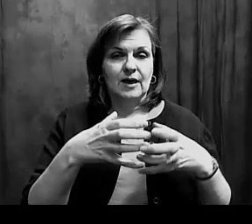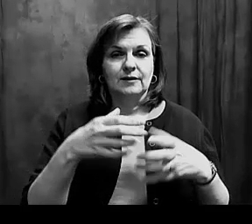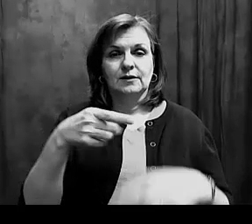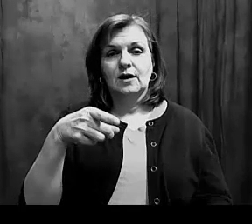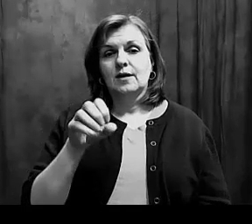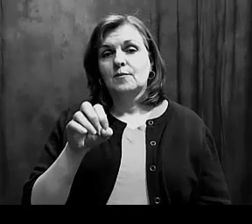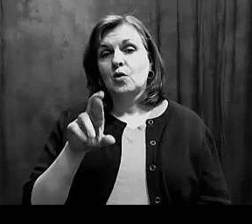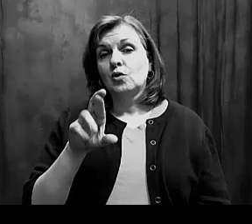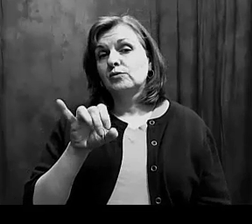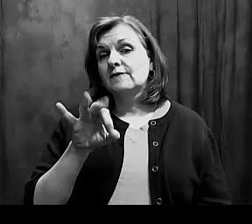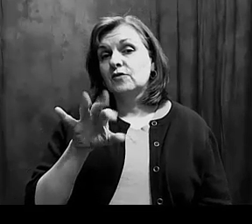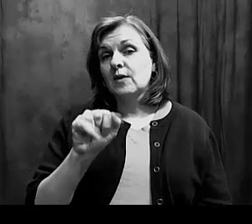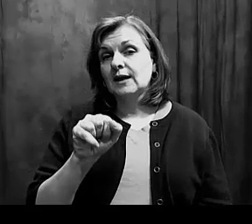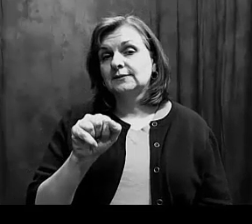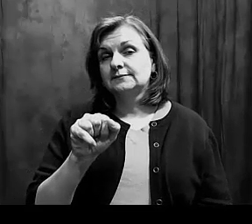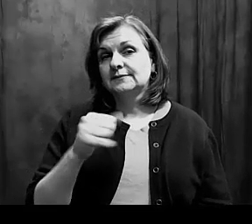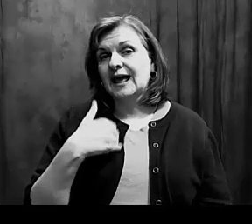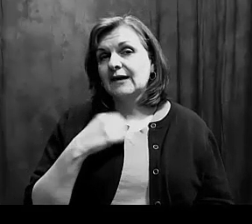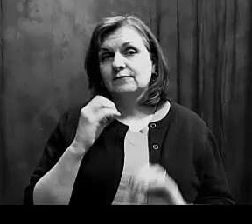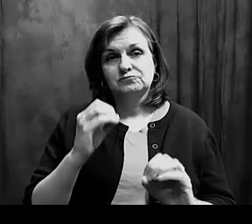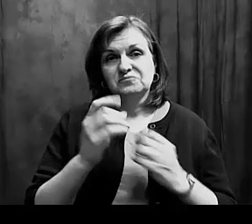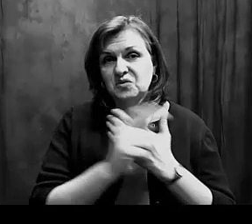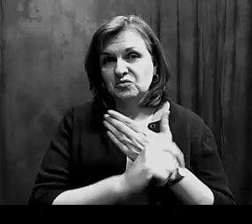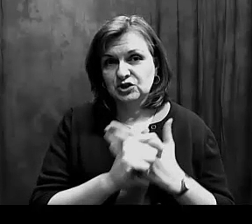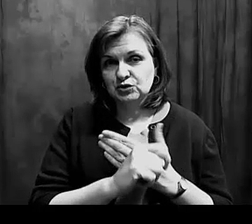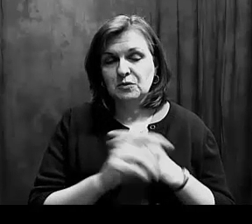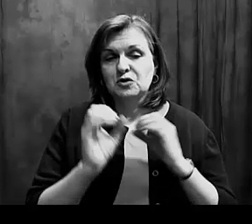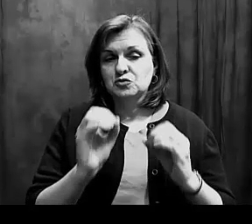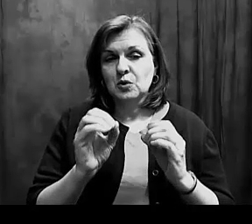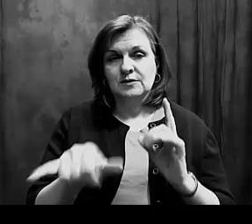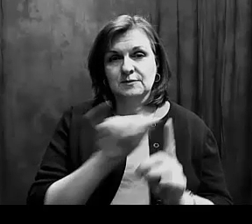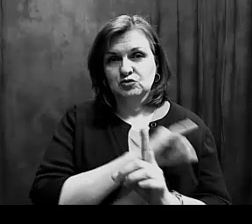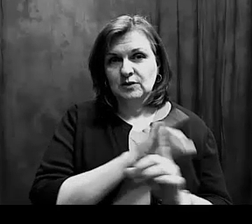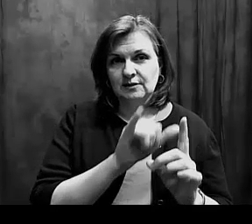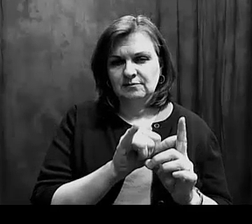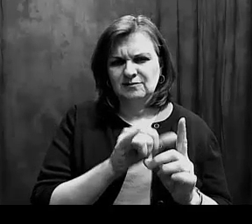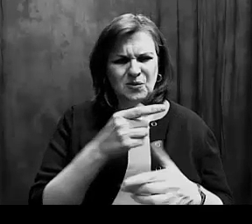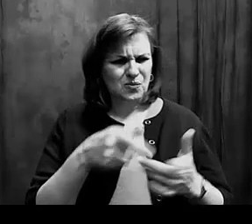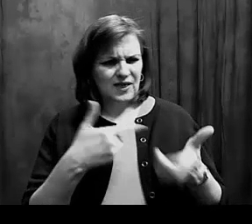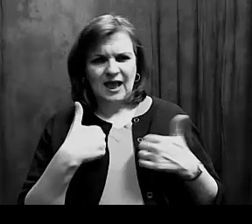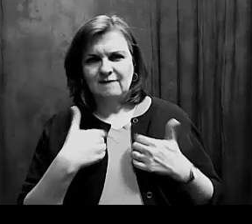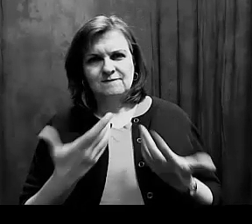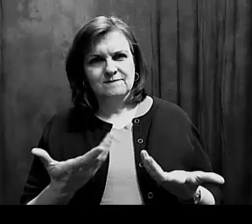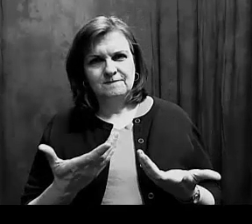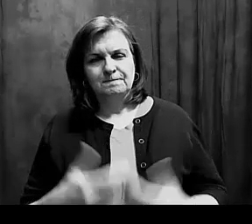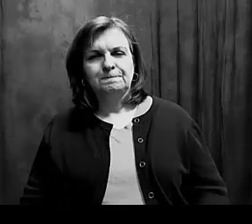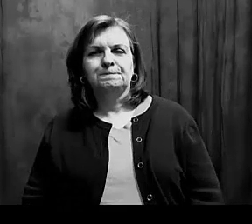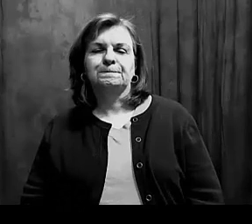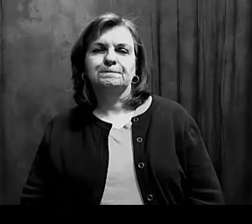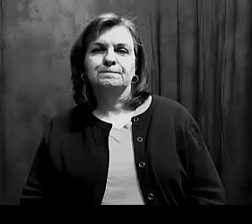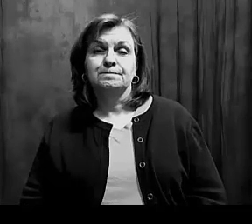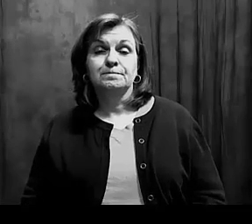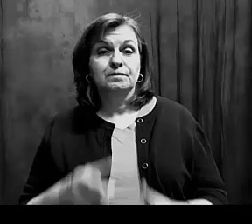Phyla Porifera -- have no tissues no symmetry so what do they have?